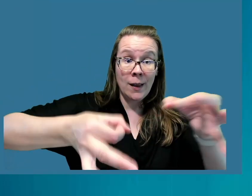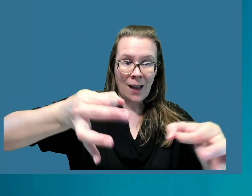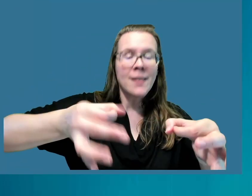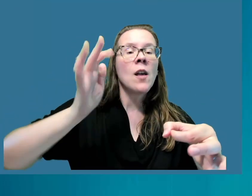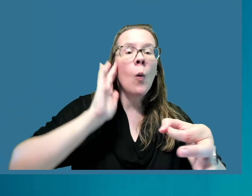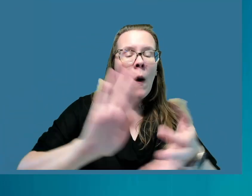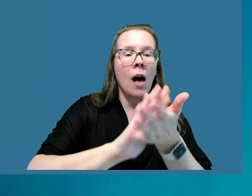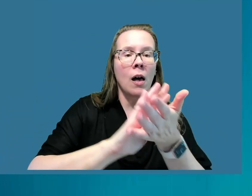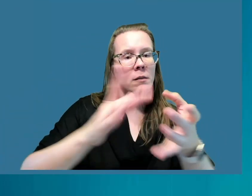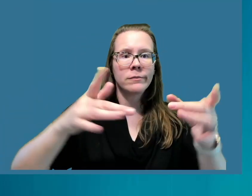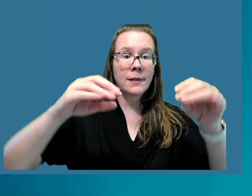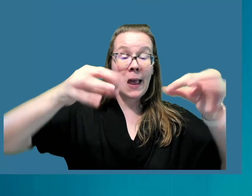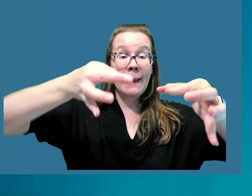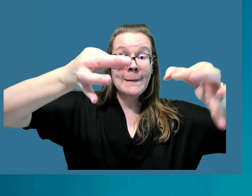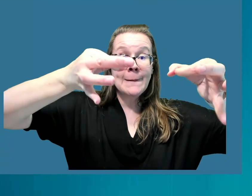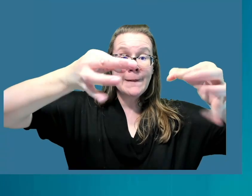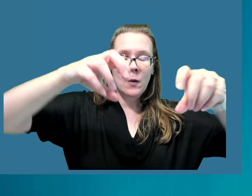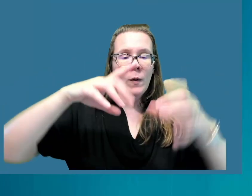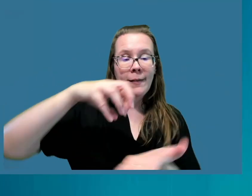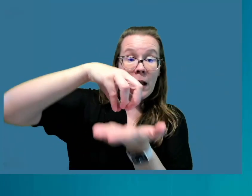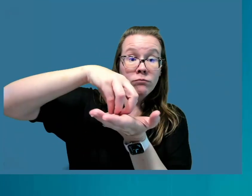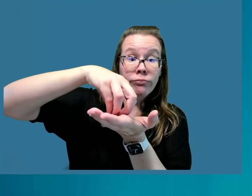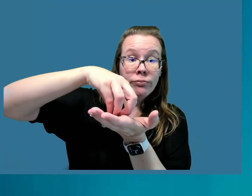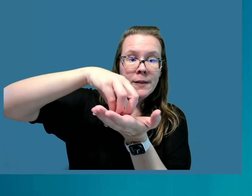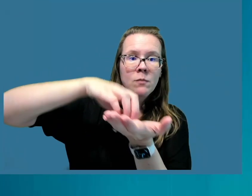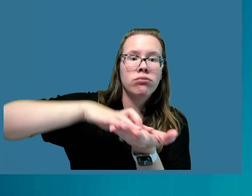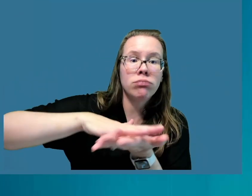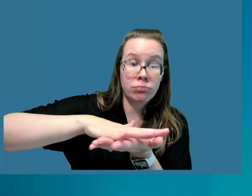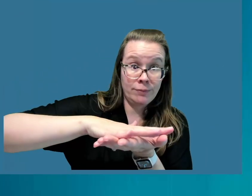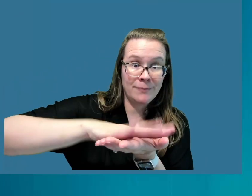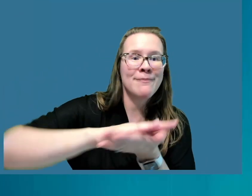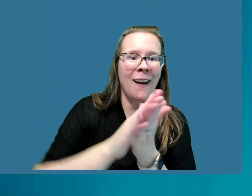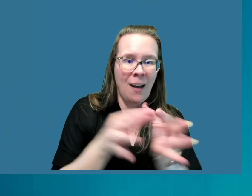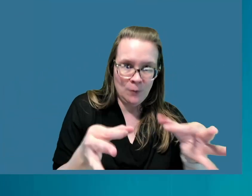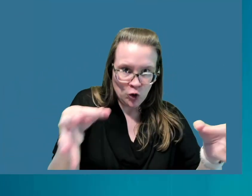to a different icing bottle and make polka dots. And the trick here is that these polka dots are